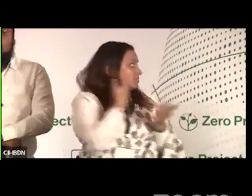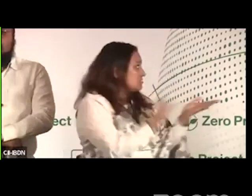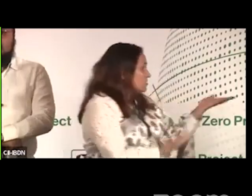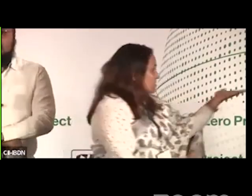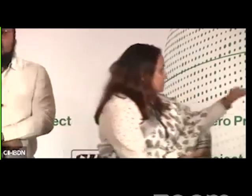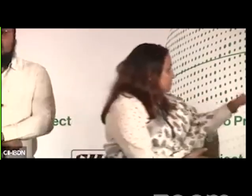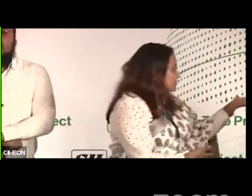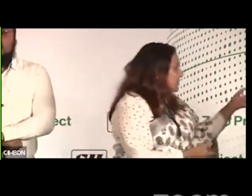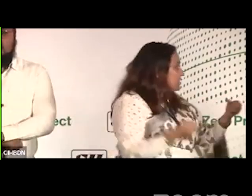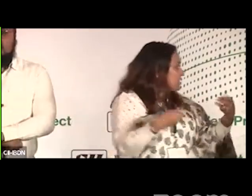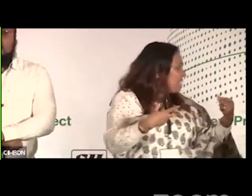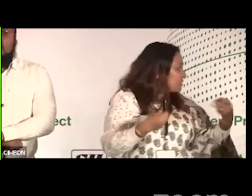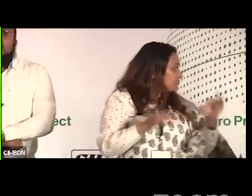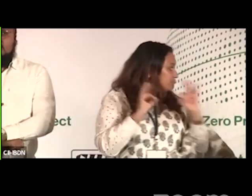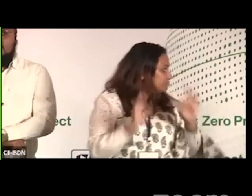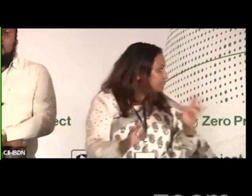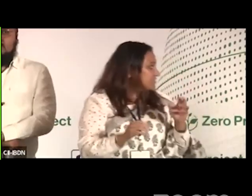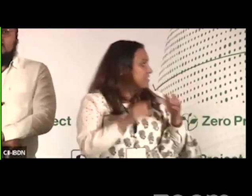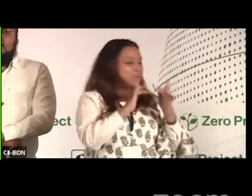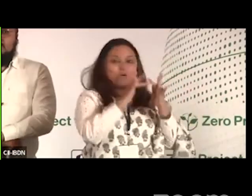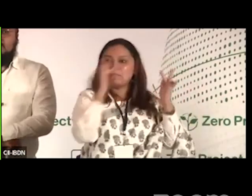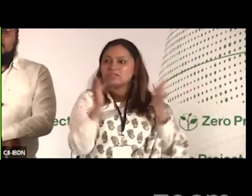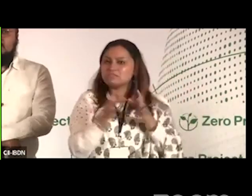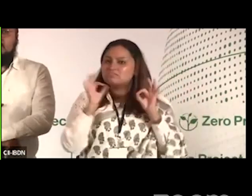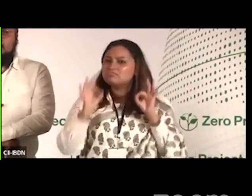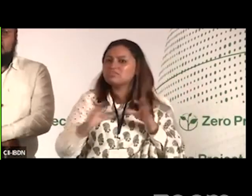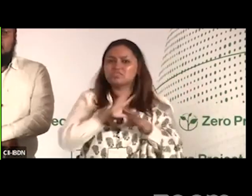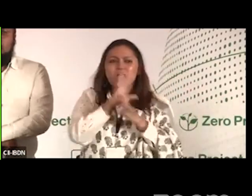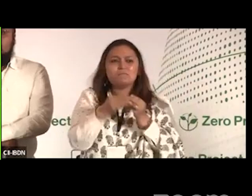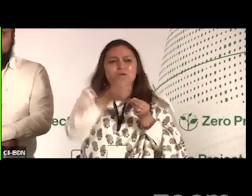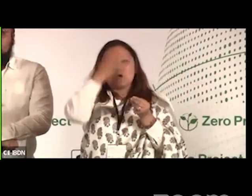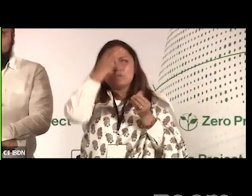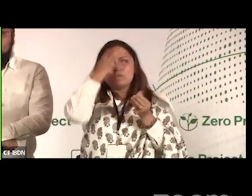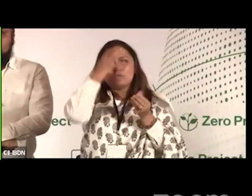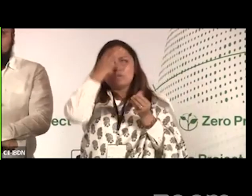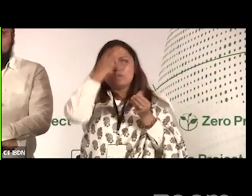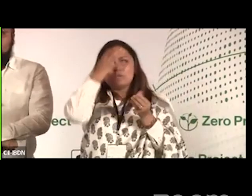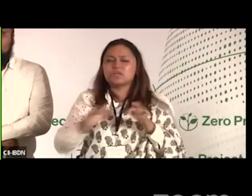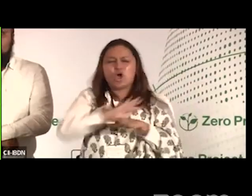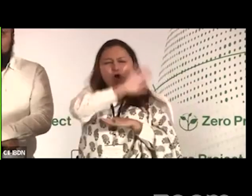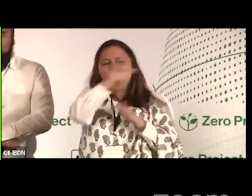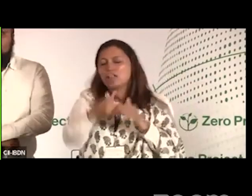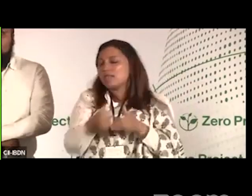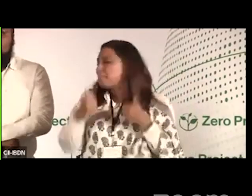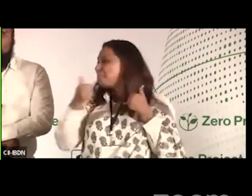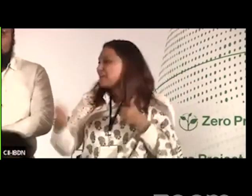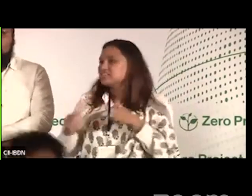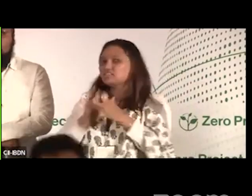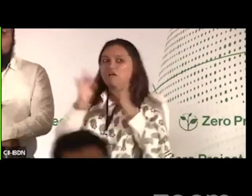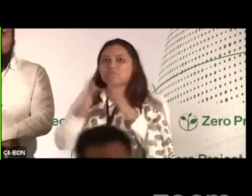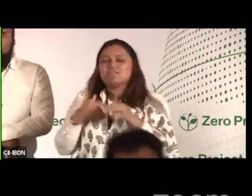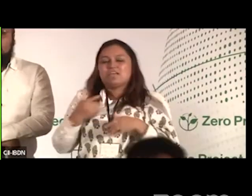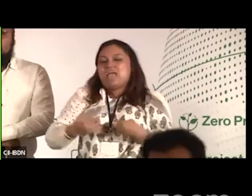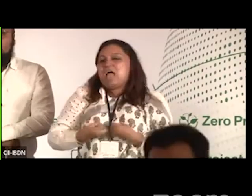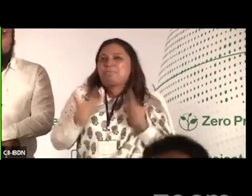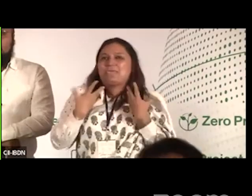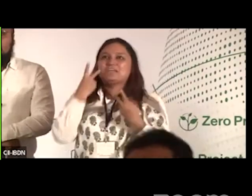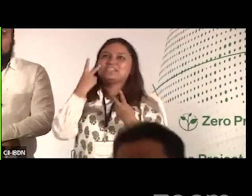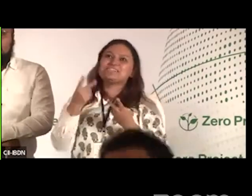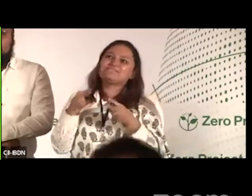So I think everything was amazing. The captioning in English. In Hindi there was no tech problem. Everything was without any glitches.